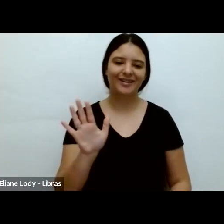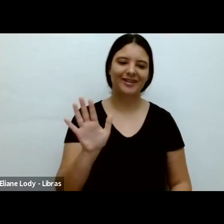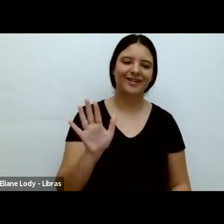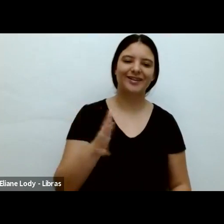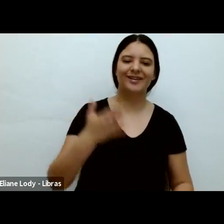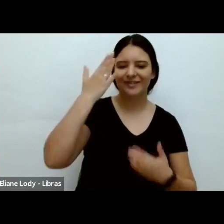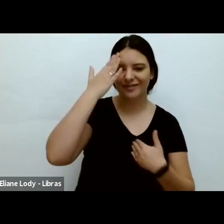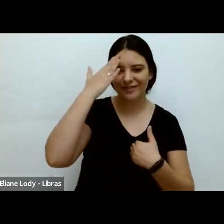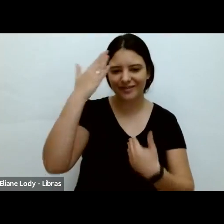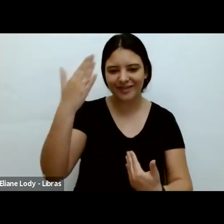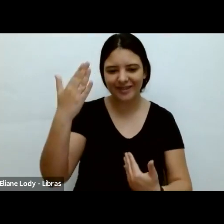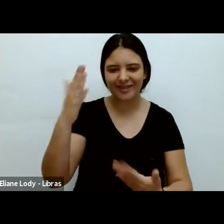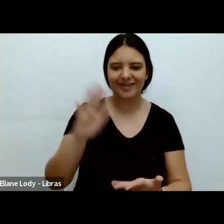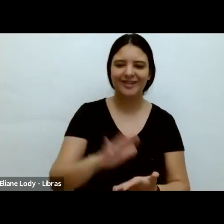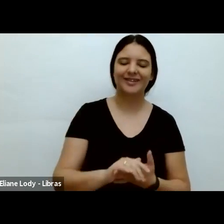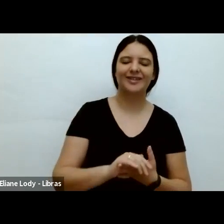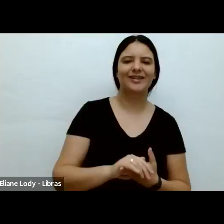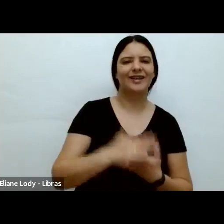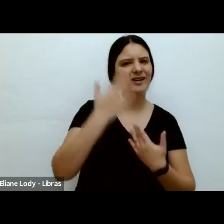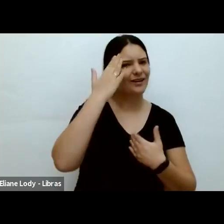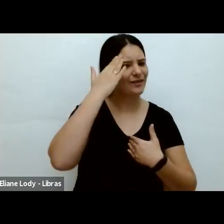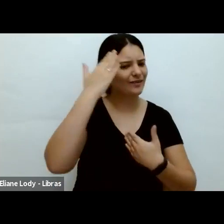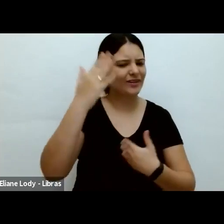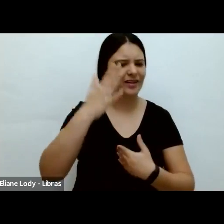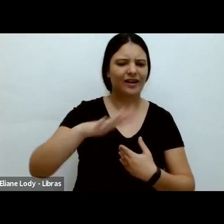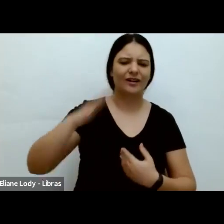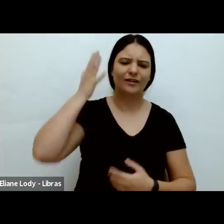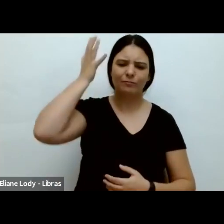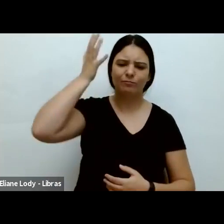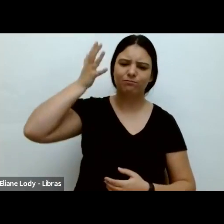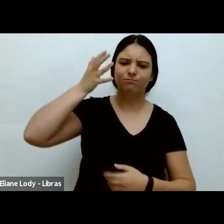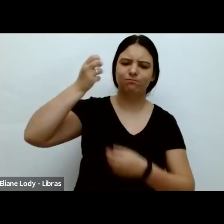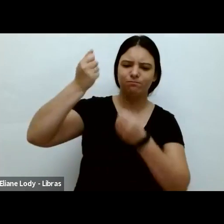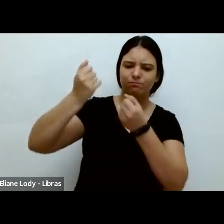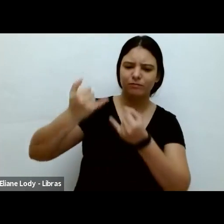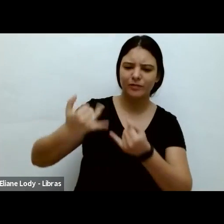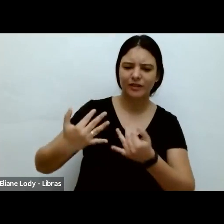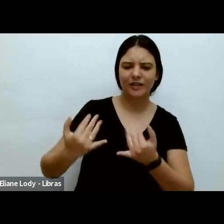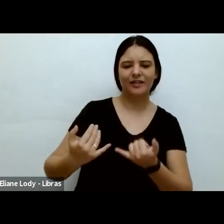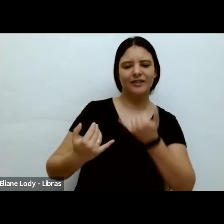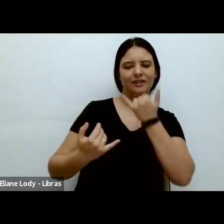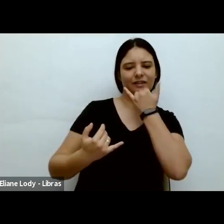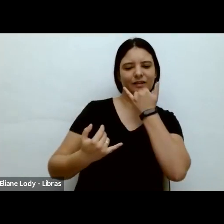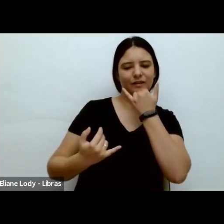Thank you for. Thank you for your presentation. . I'm really sorry I I'm really sorry I couldn't